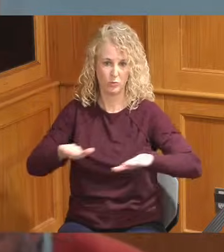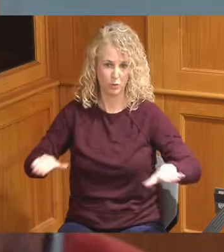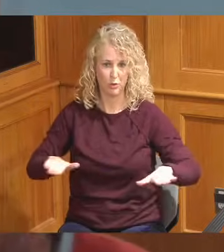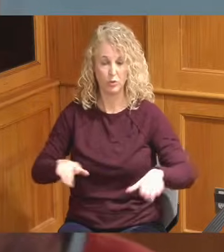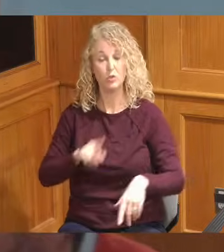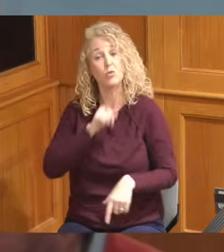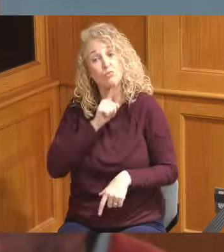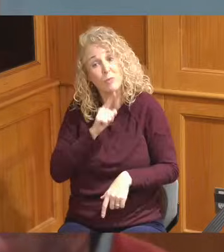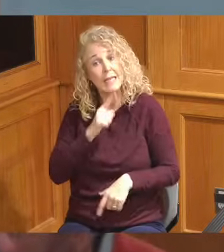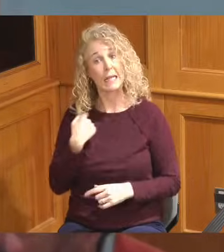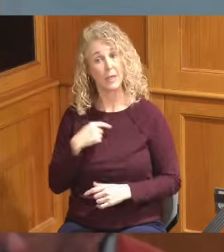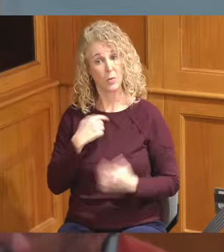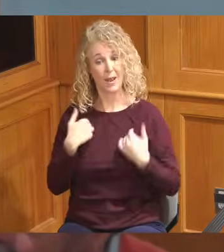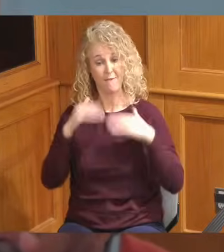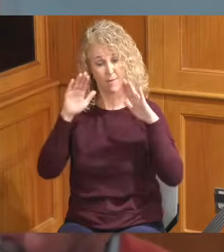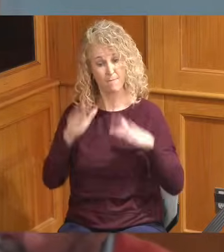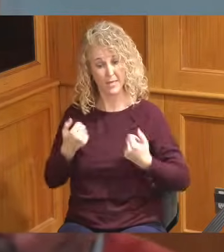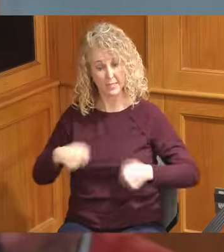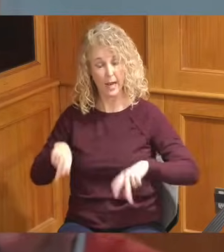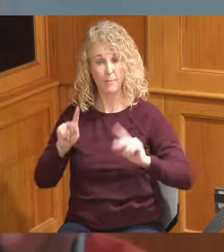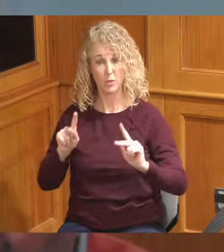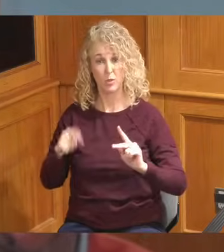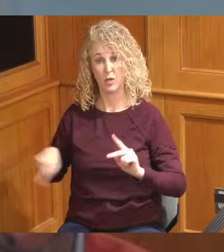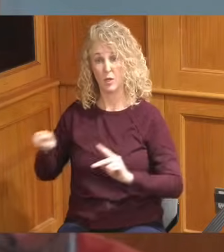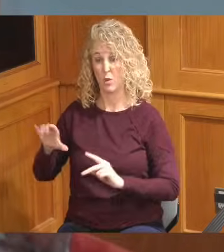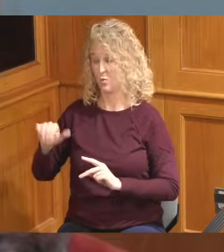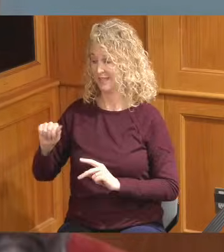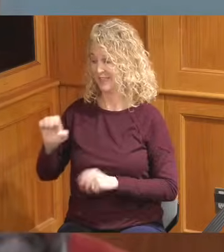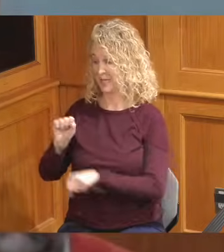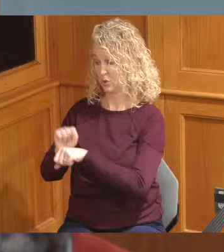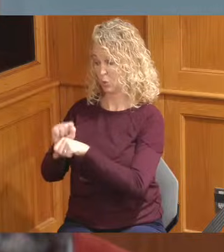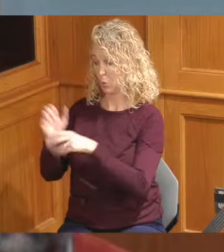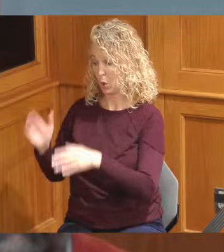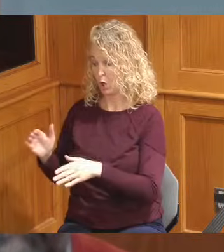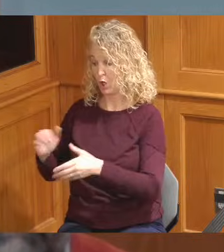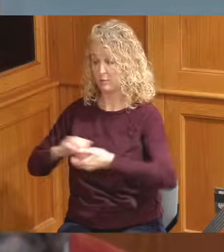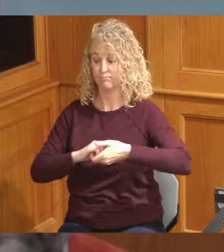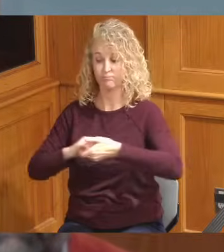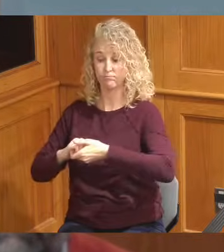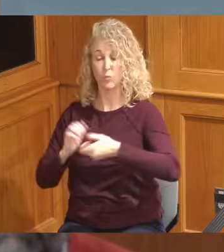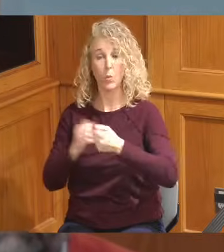gives us the opportunity for as case workers to be able to work with these various organizations to